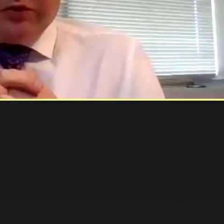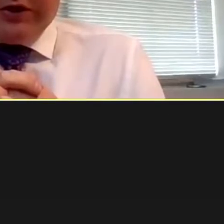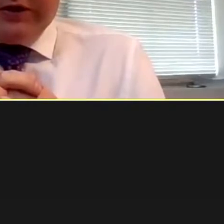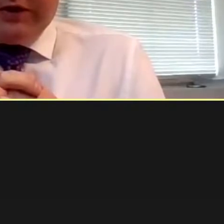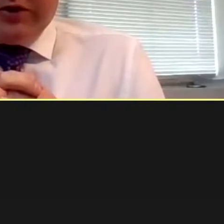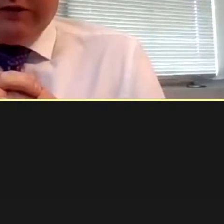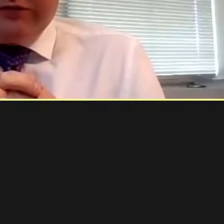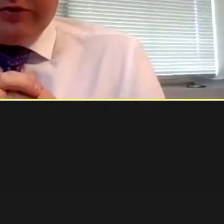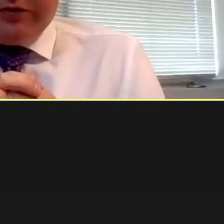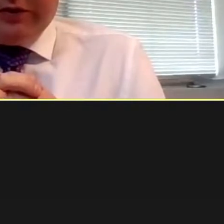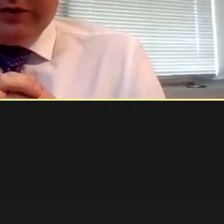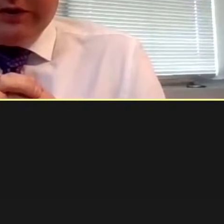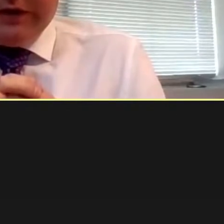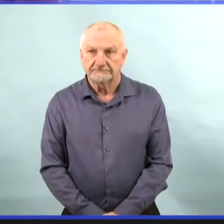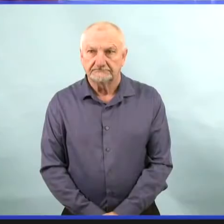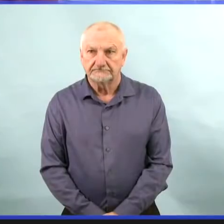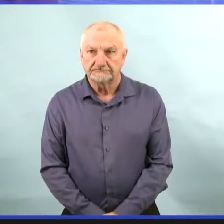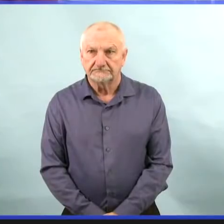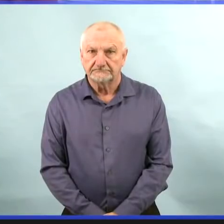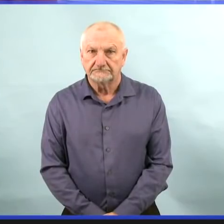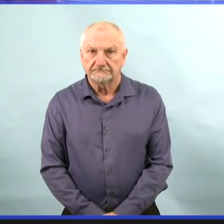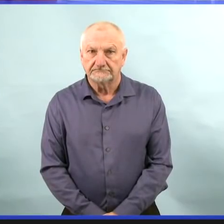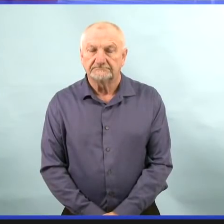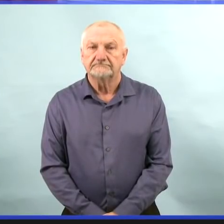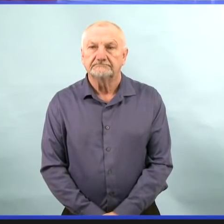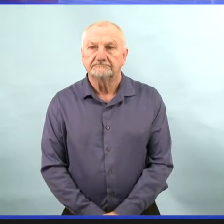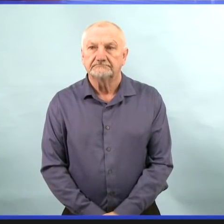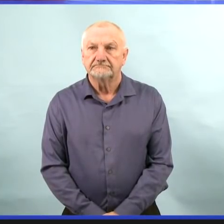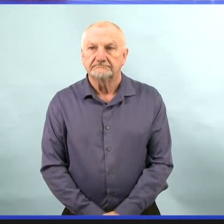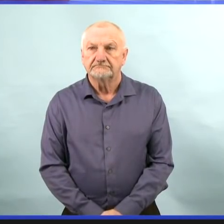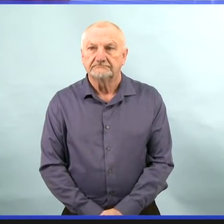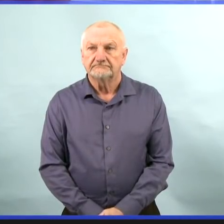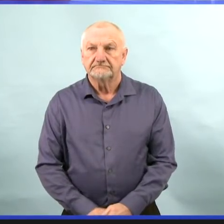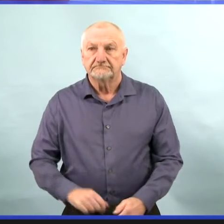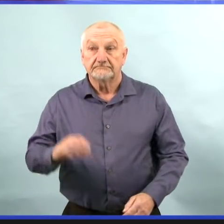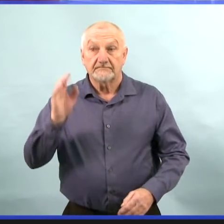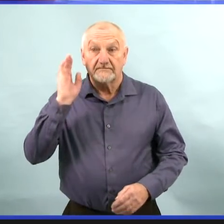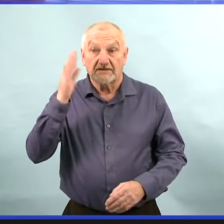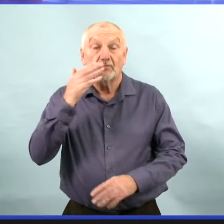okay yeah good afternoon i'm brent russon manitoba's chief provincial public health officer